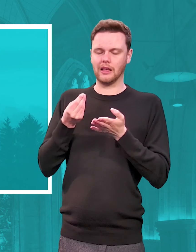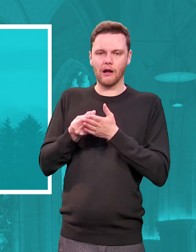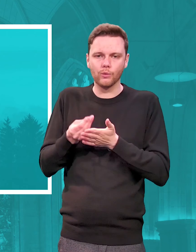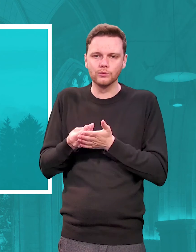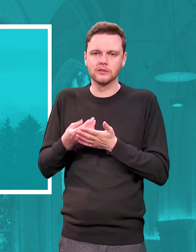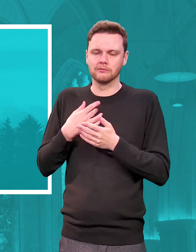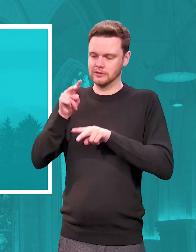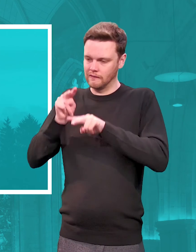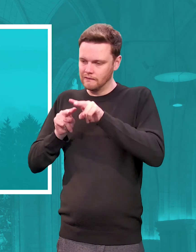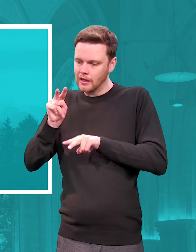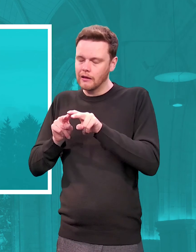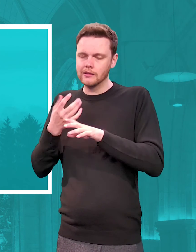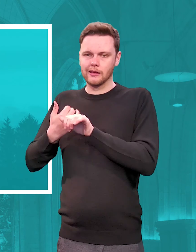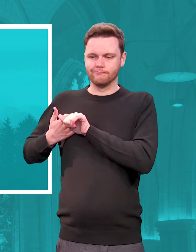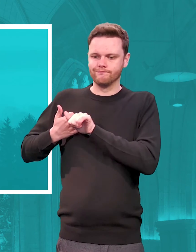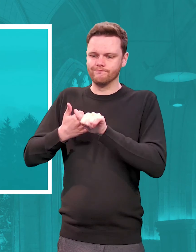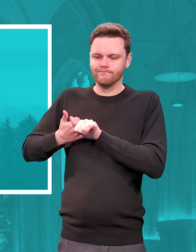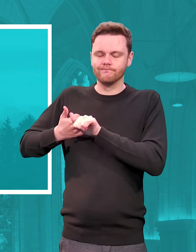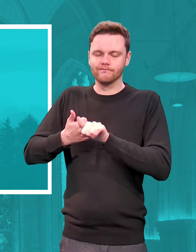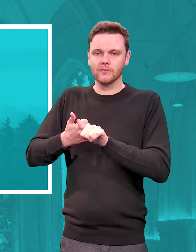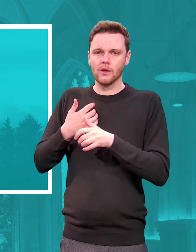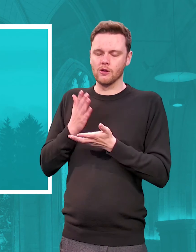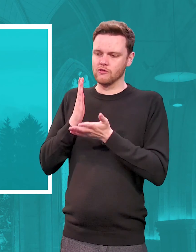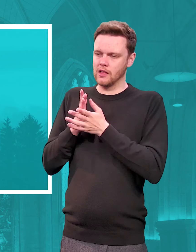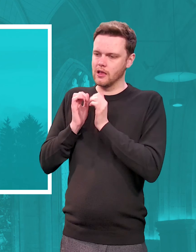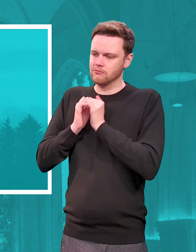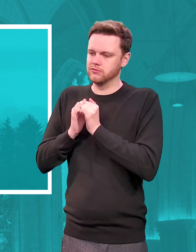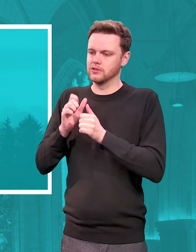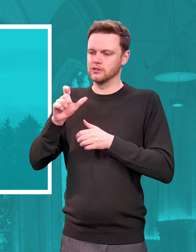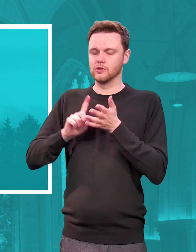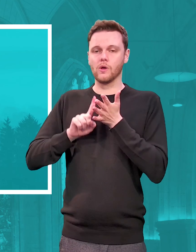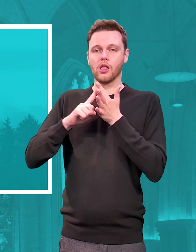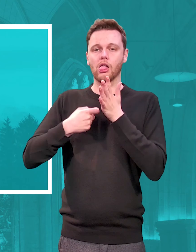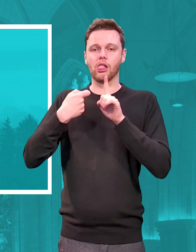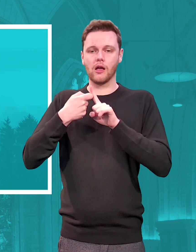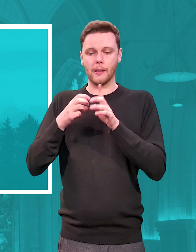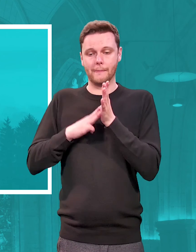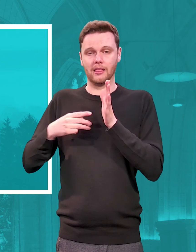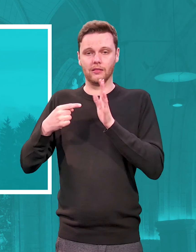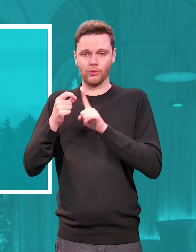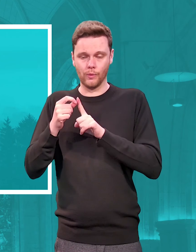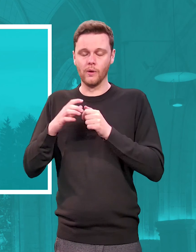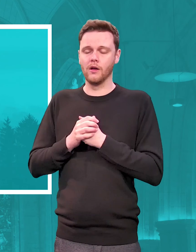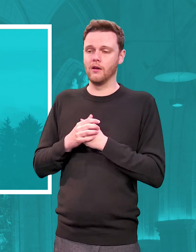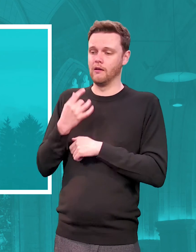and the Law Department. In particular we are indebted to our Clerk, Madelaine Sproule, for her first rate professionalism and dedication,